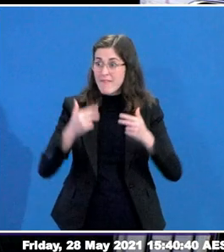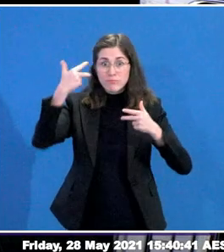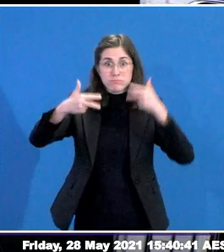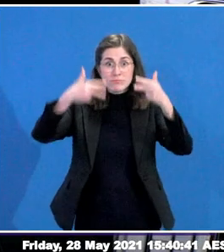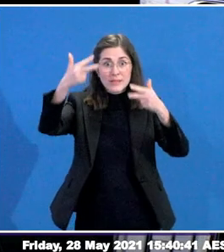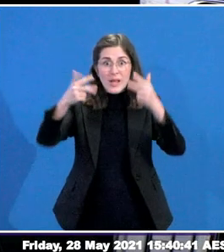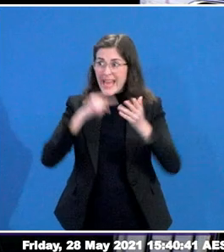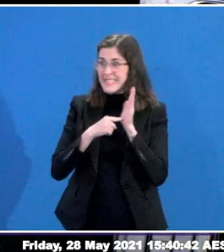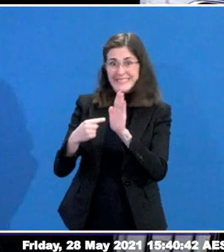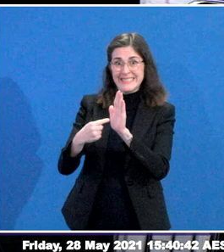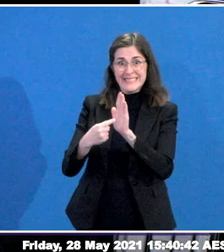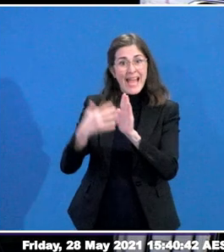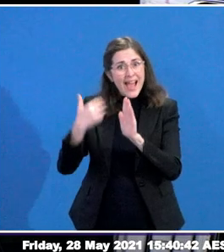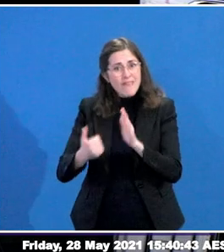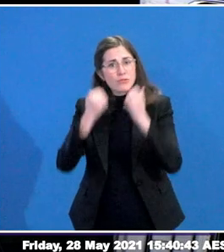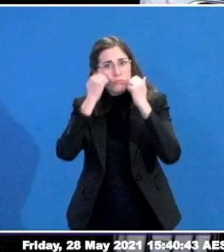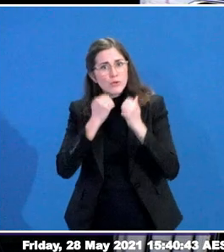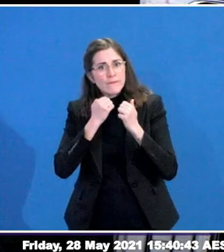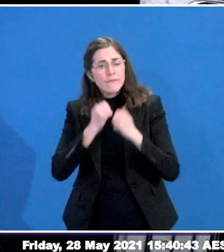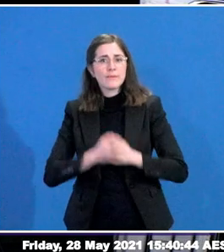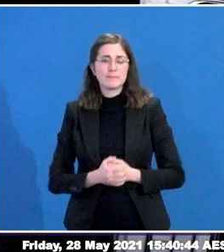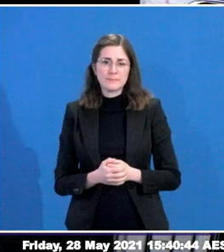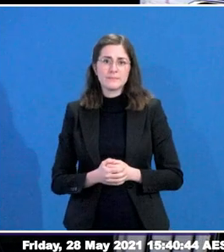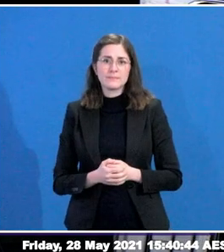such as Melissa, Carl and Chen.